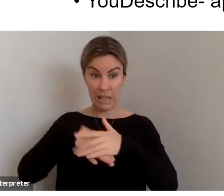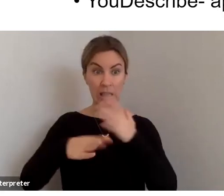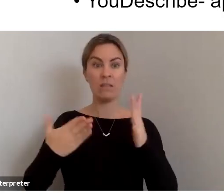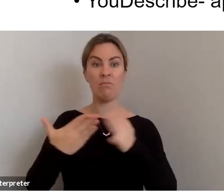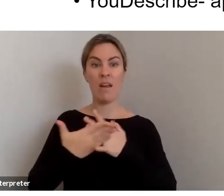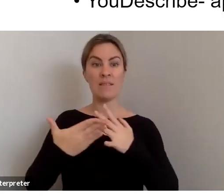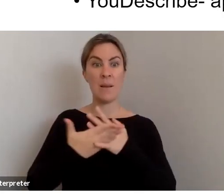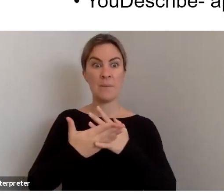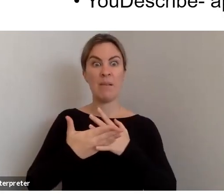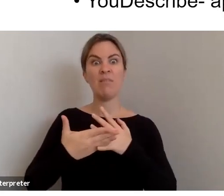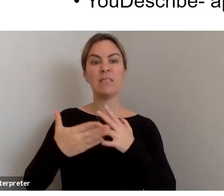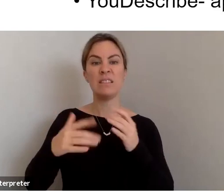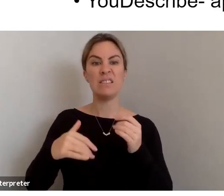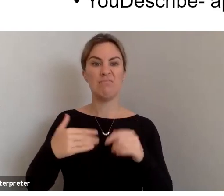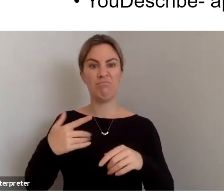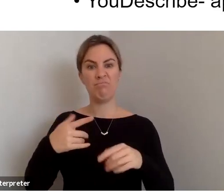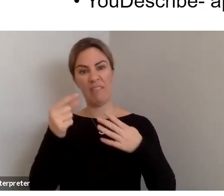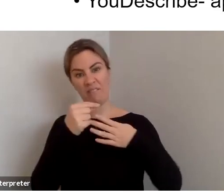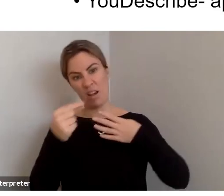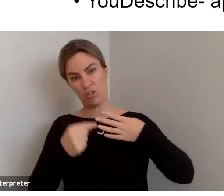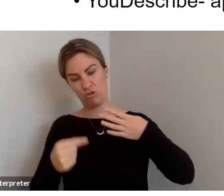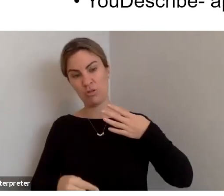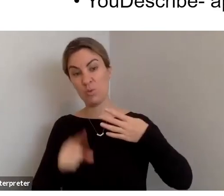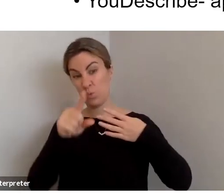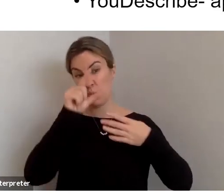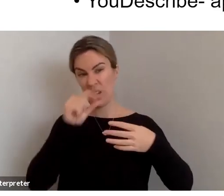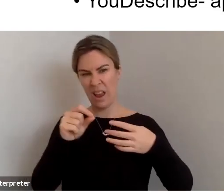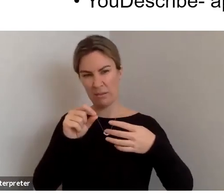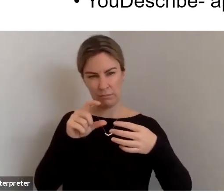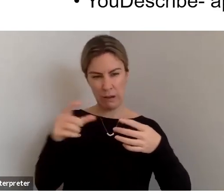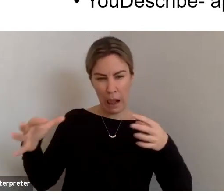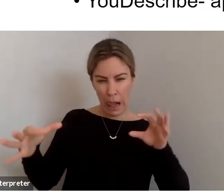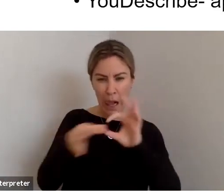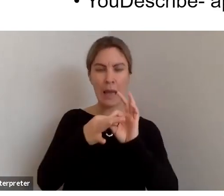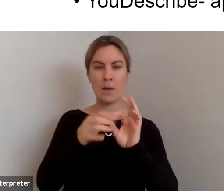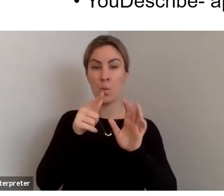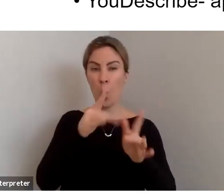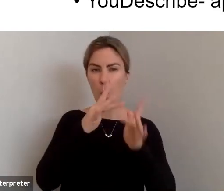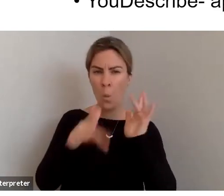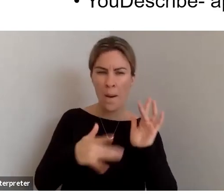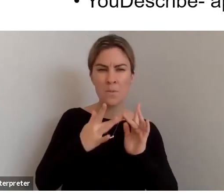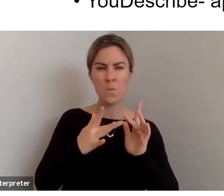your social media accounts. If you have trouble linking your website or certain things, then